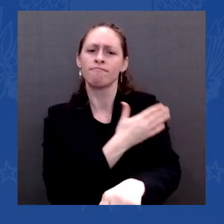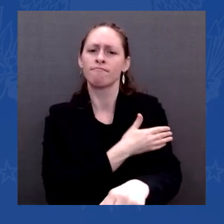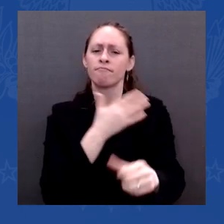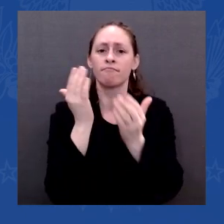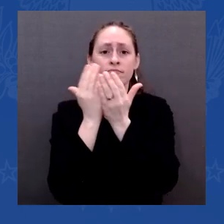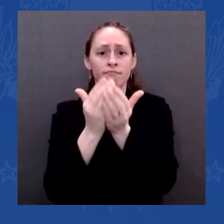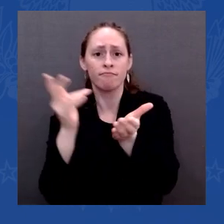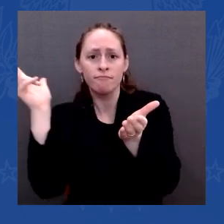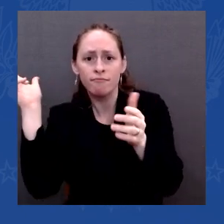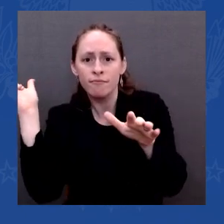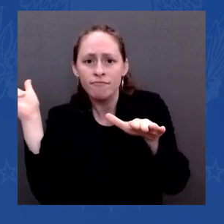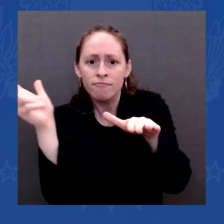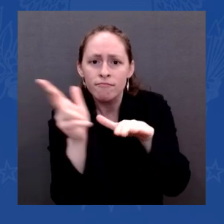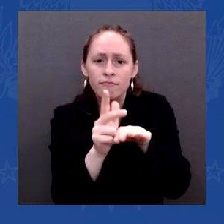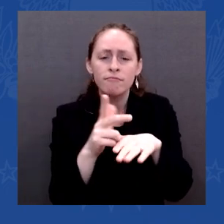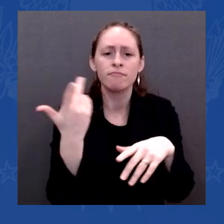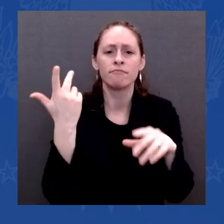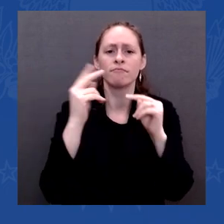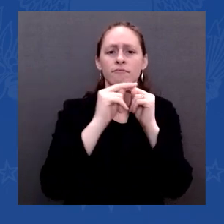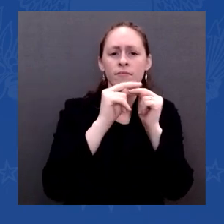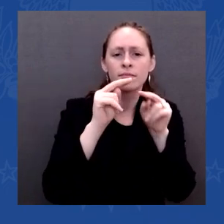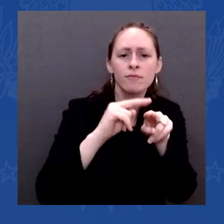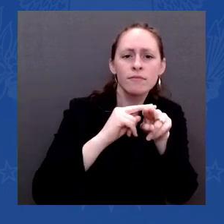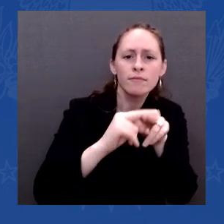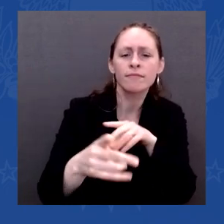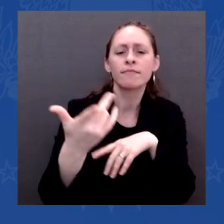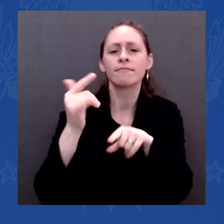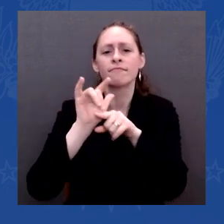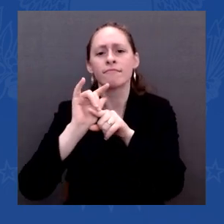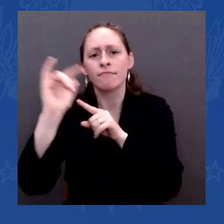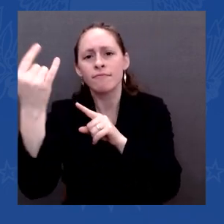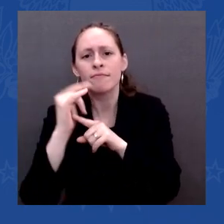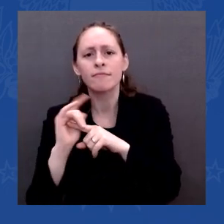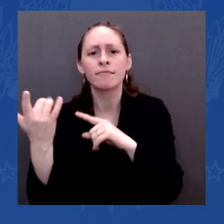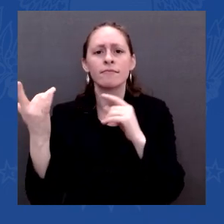funding to clean up the rivers in Ohio, chemical plants and sites in Florida,